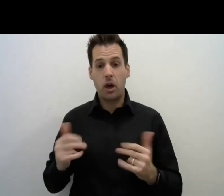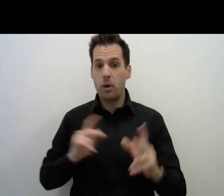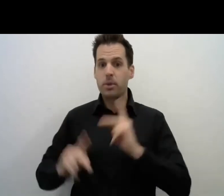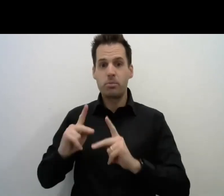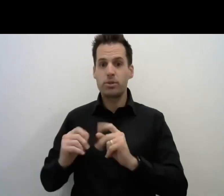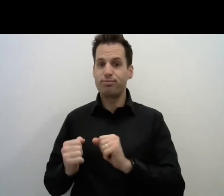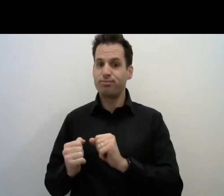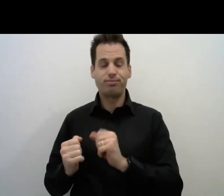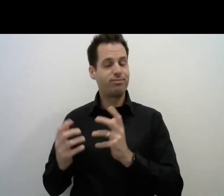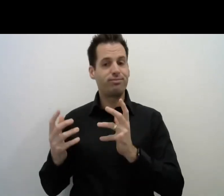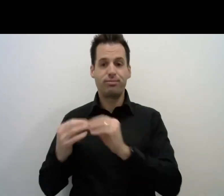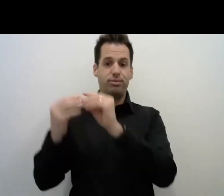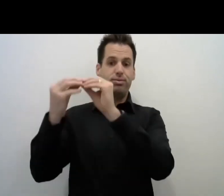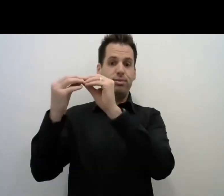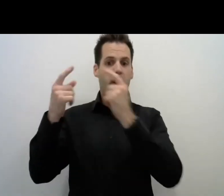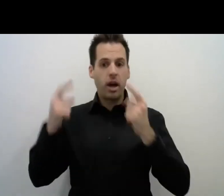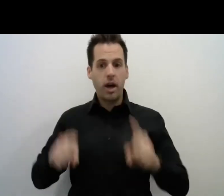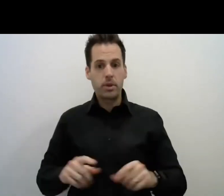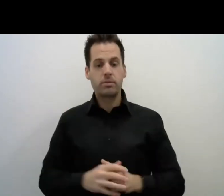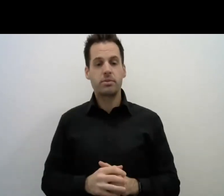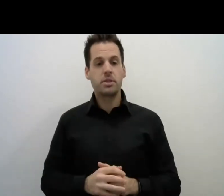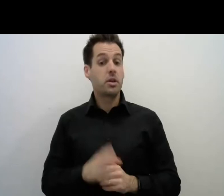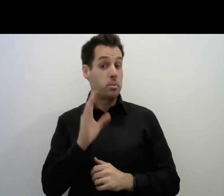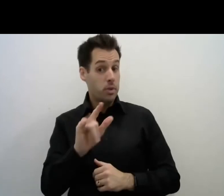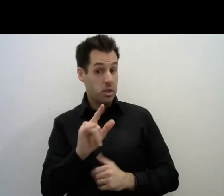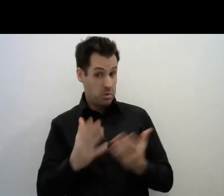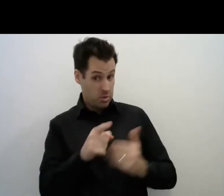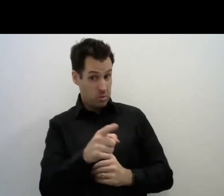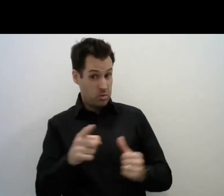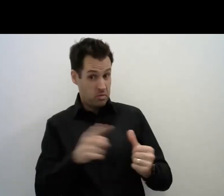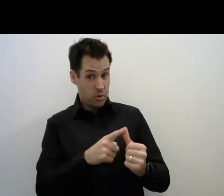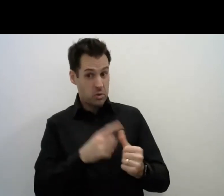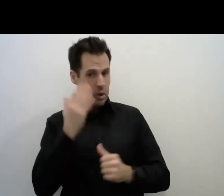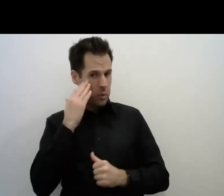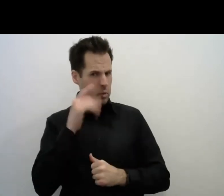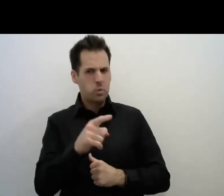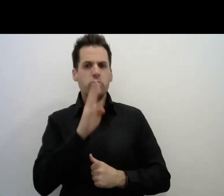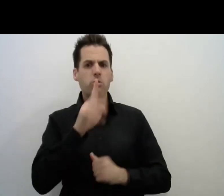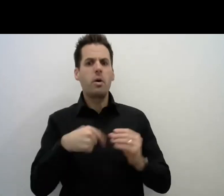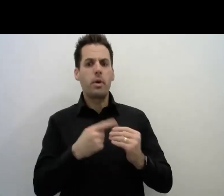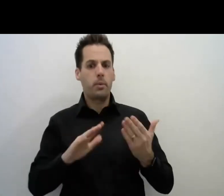with you because you raised the issue of having uh hidden or non-visible disabilities i think